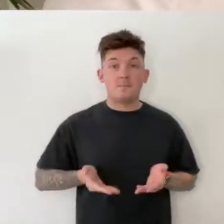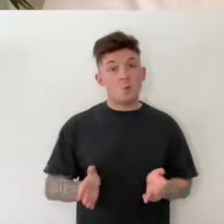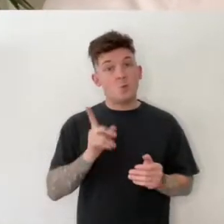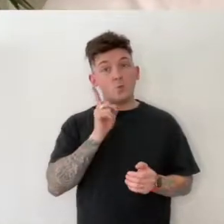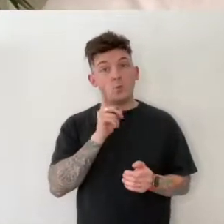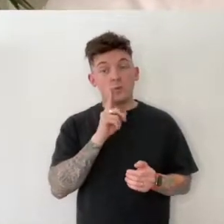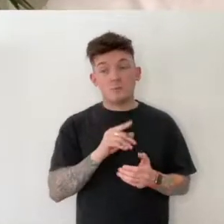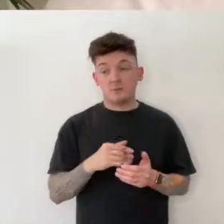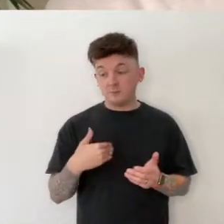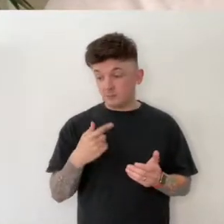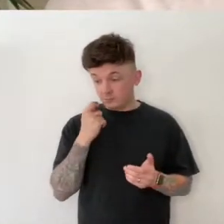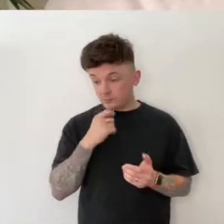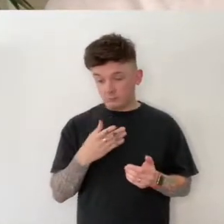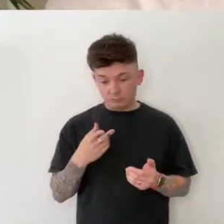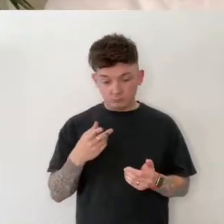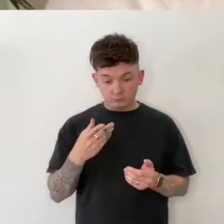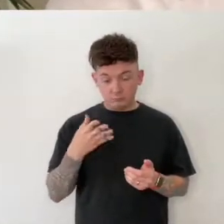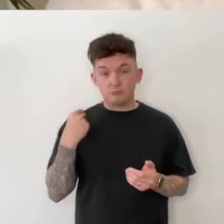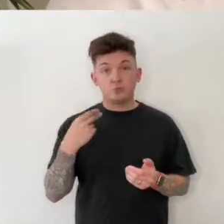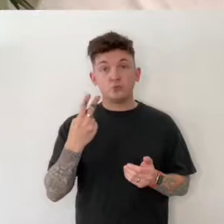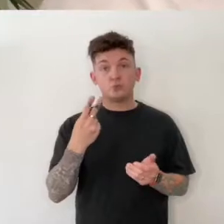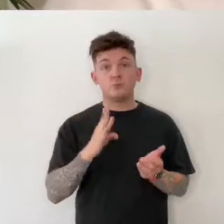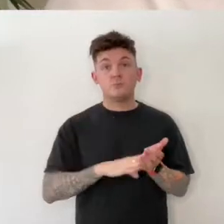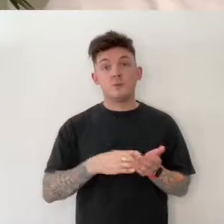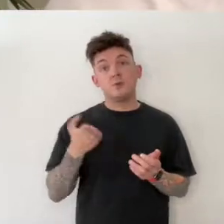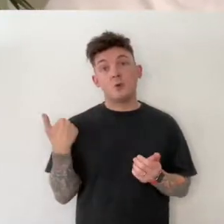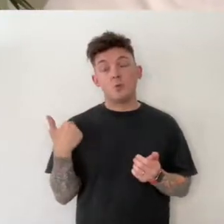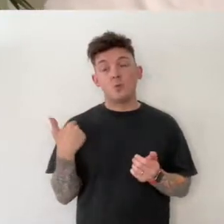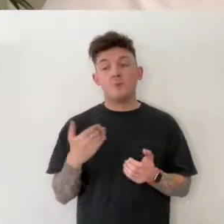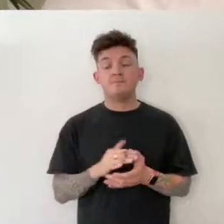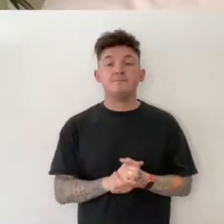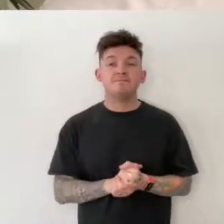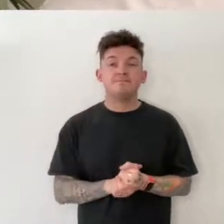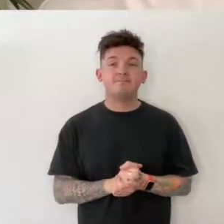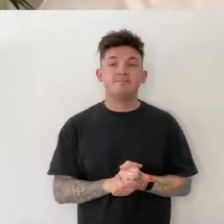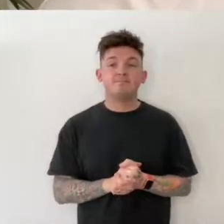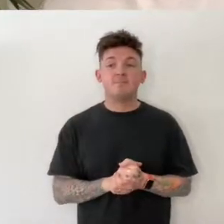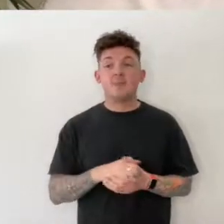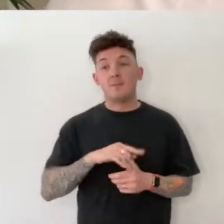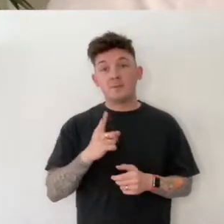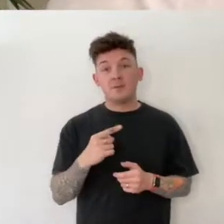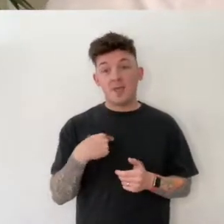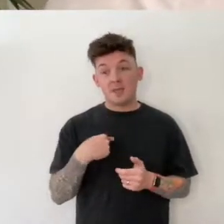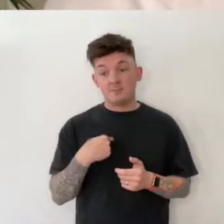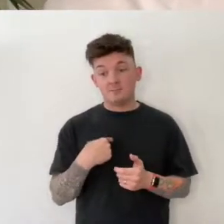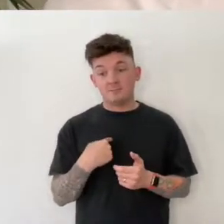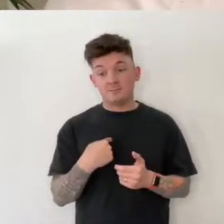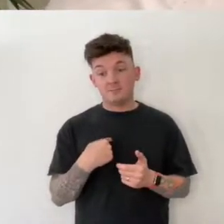i got um probably about two months ago. that's brilliant , so i am legally female all my